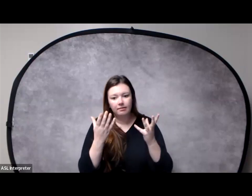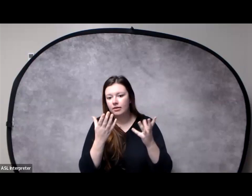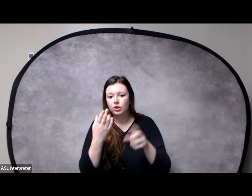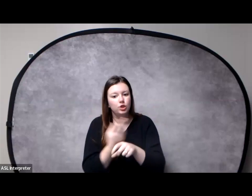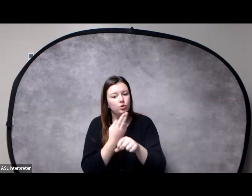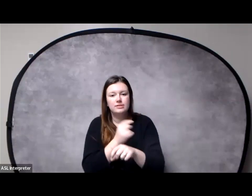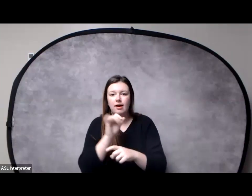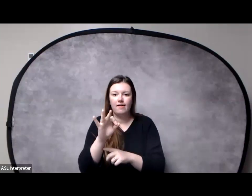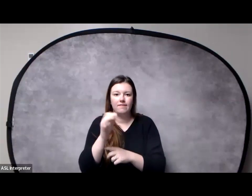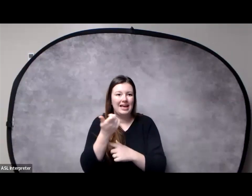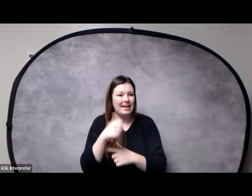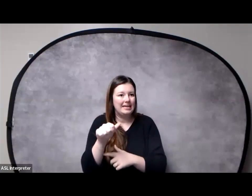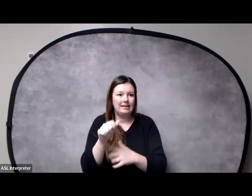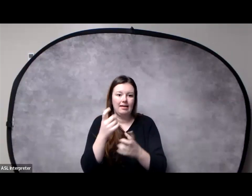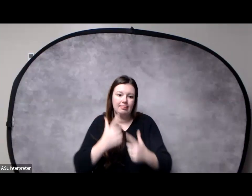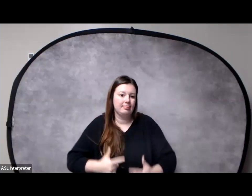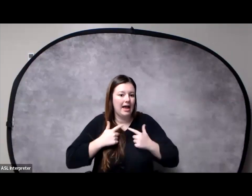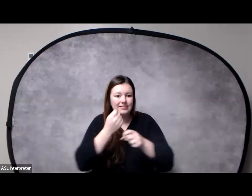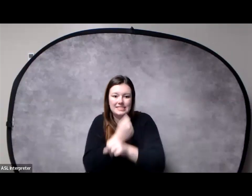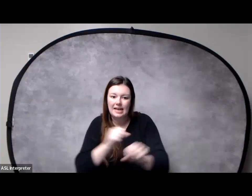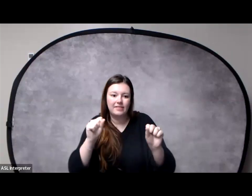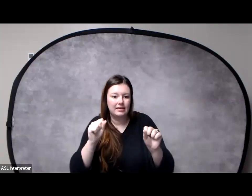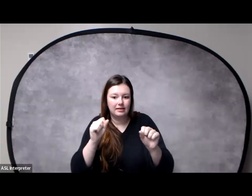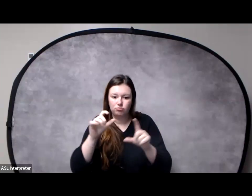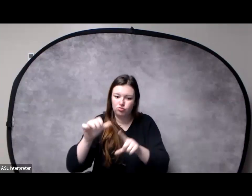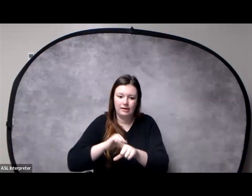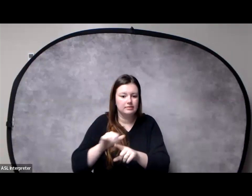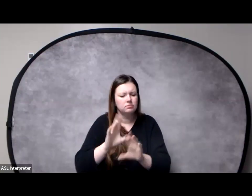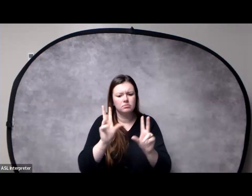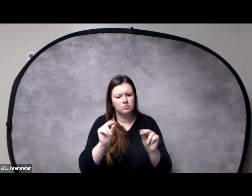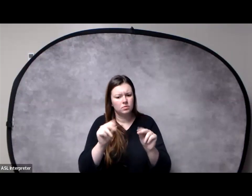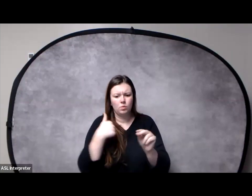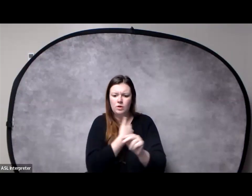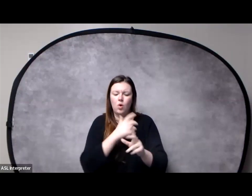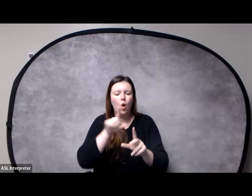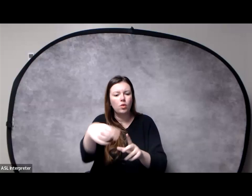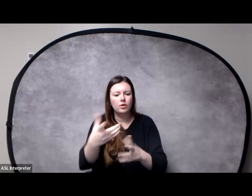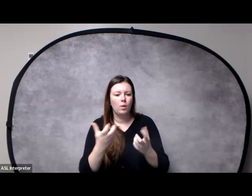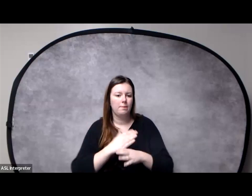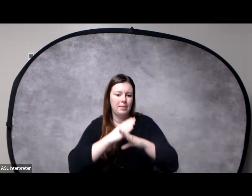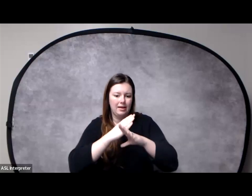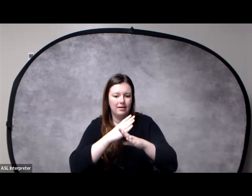We are only looking to ban discriminatory use of a measure by a recipient but not the